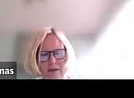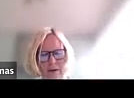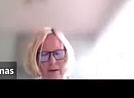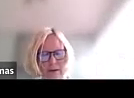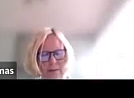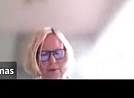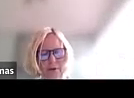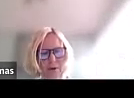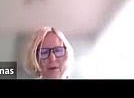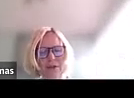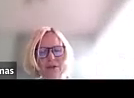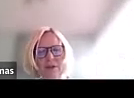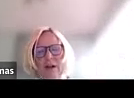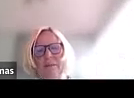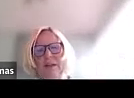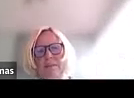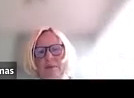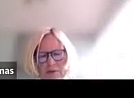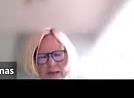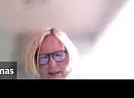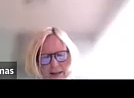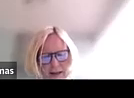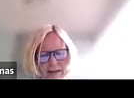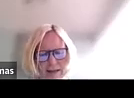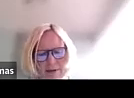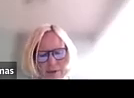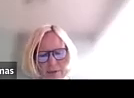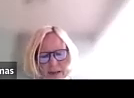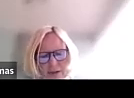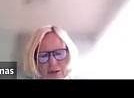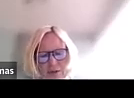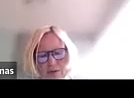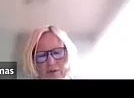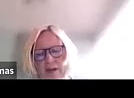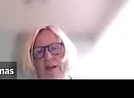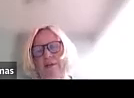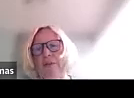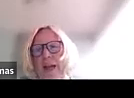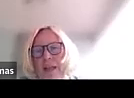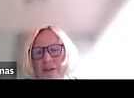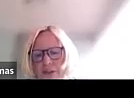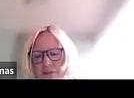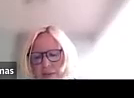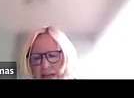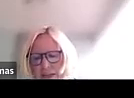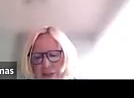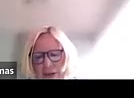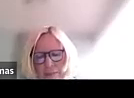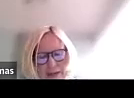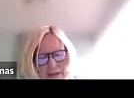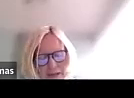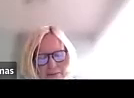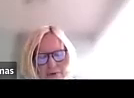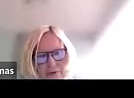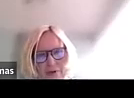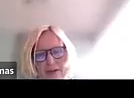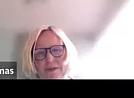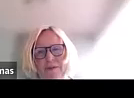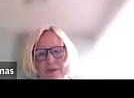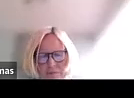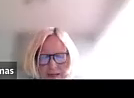Liz.Thomas: But the question that I'm exploring here today is, how do we ensure that the kind of health care that Davina's championing for is also reaching